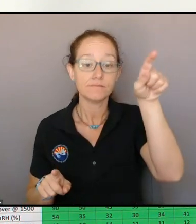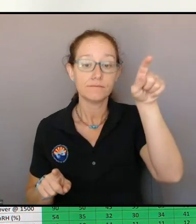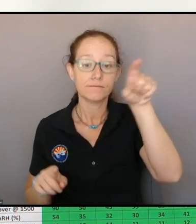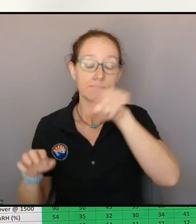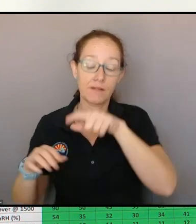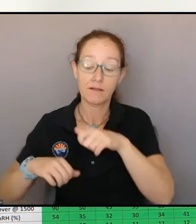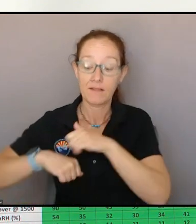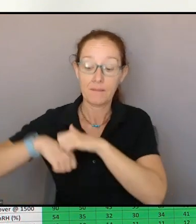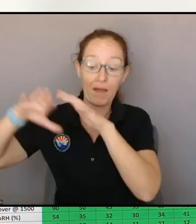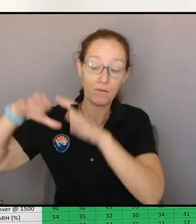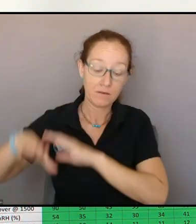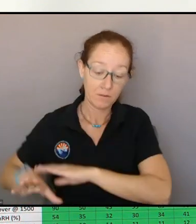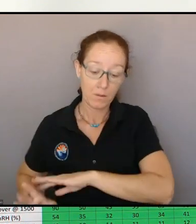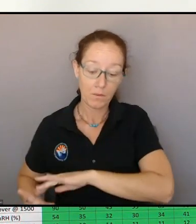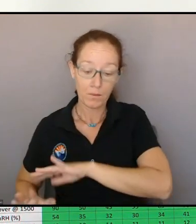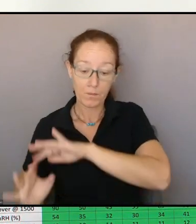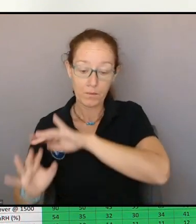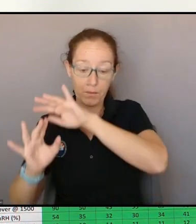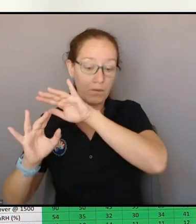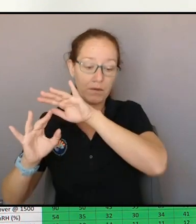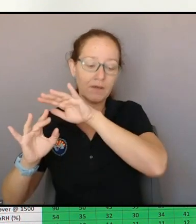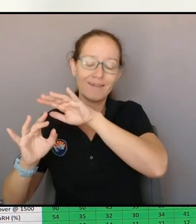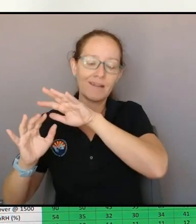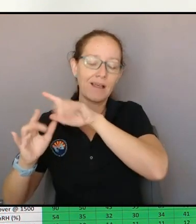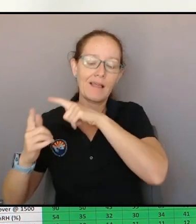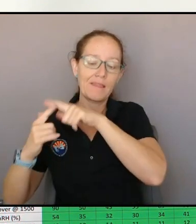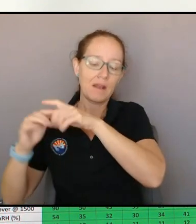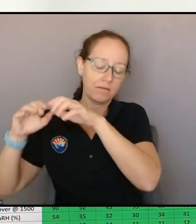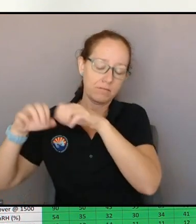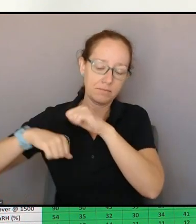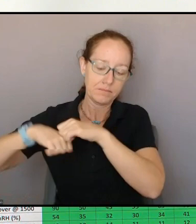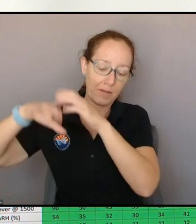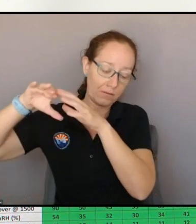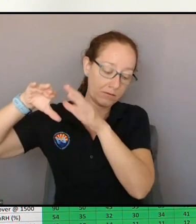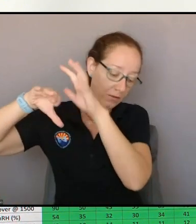moisture can downhill on the leeward side of the mountains,